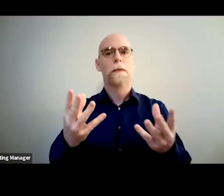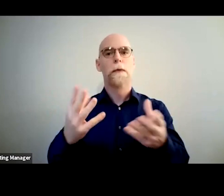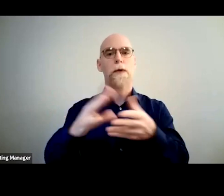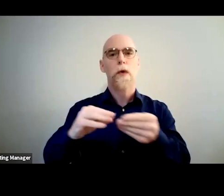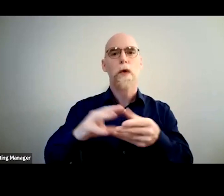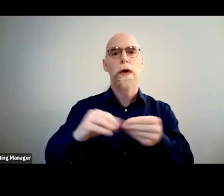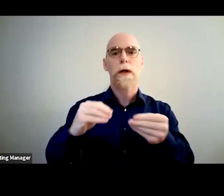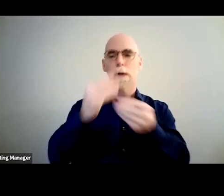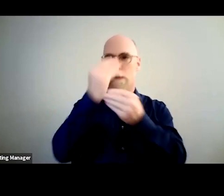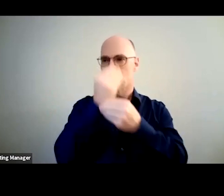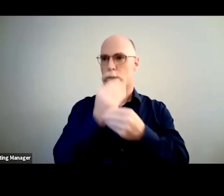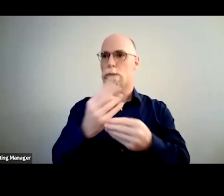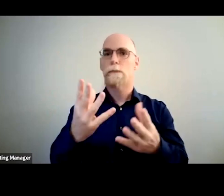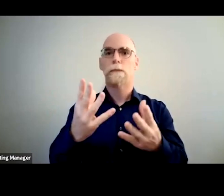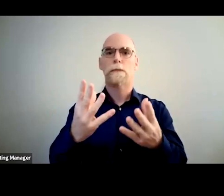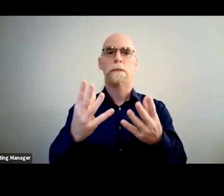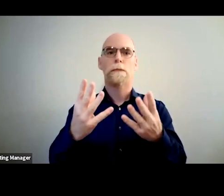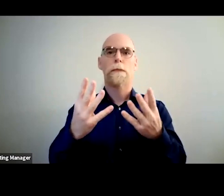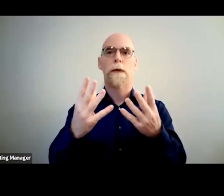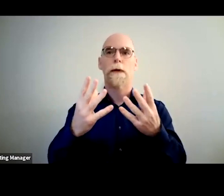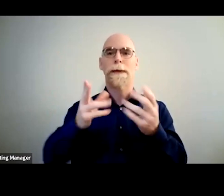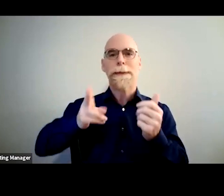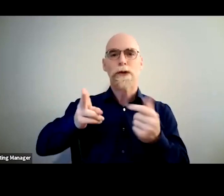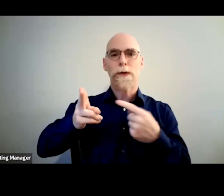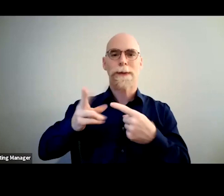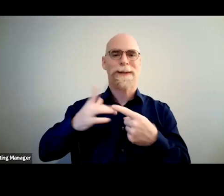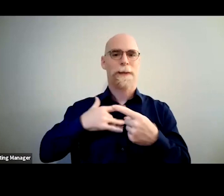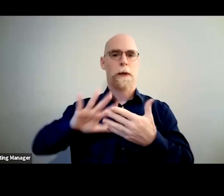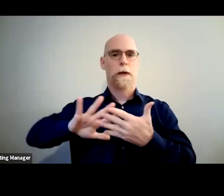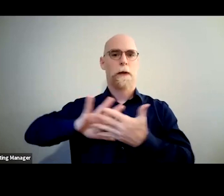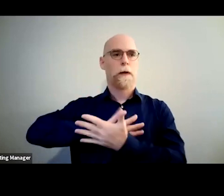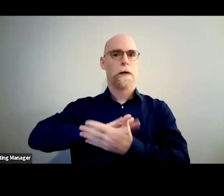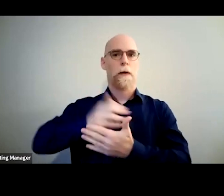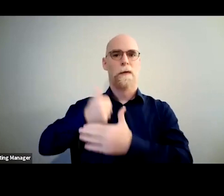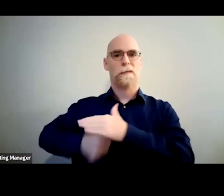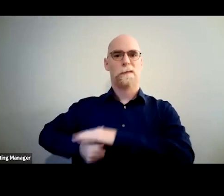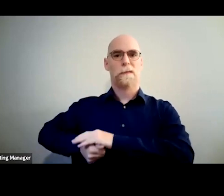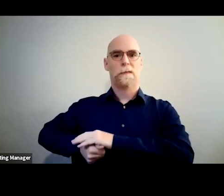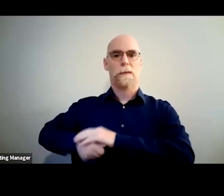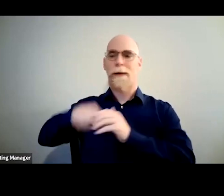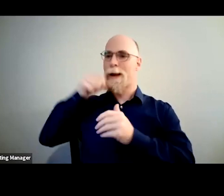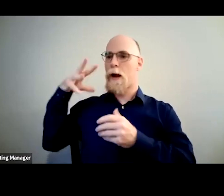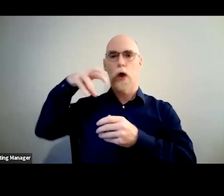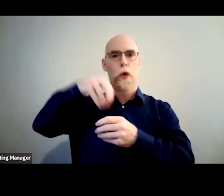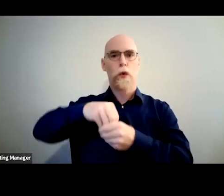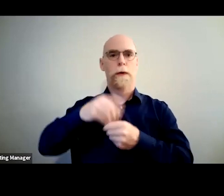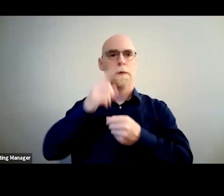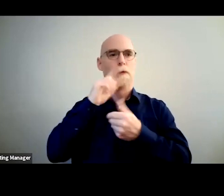erased from the historical record. Before we get started, I'd like to acknowledge that The Peale in